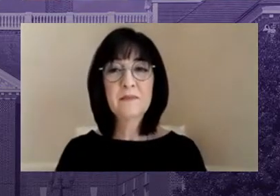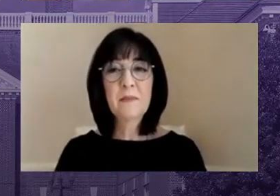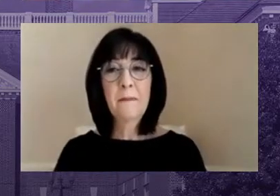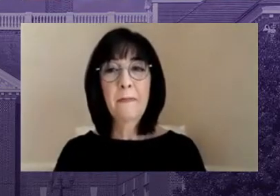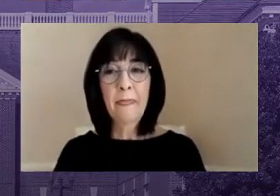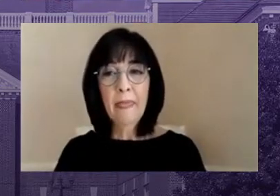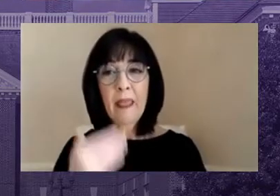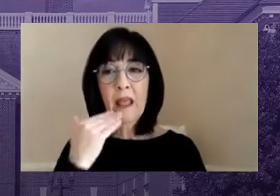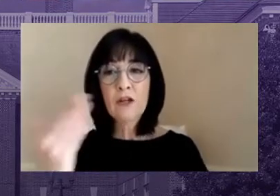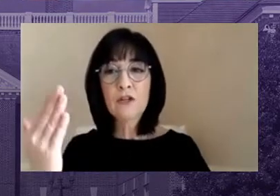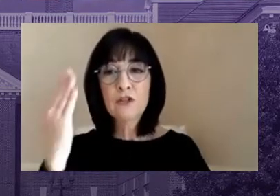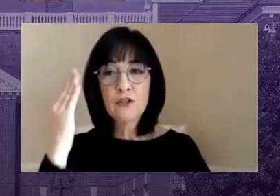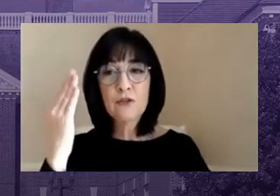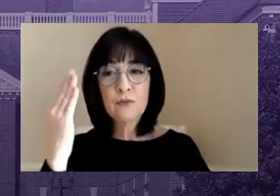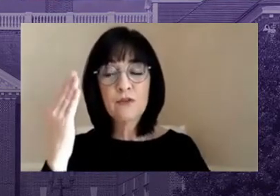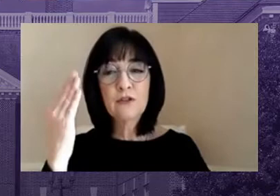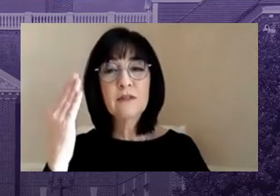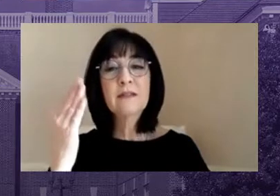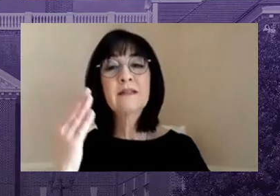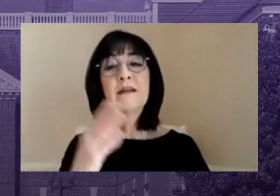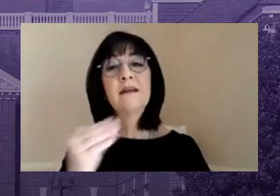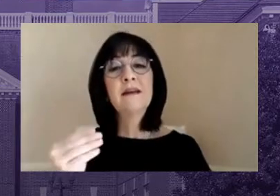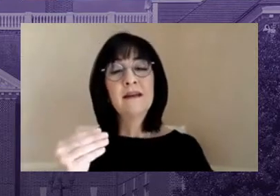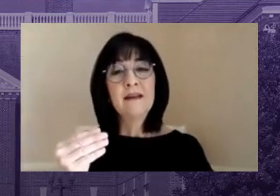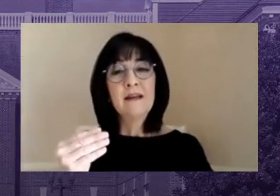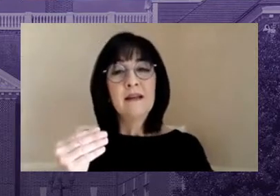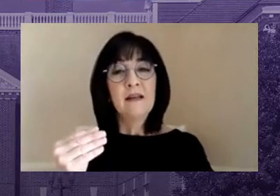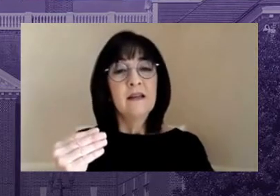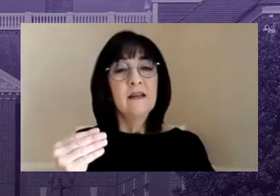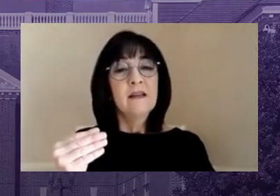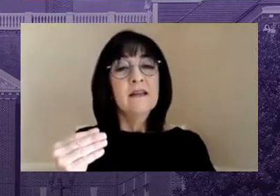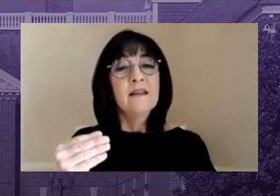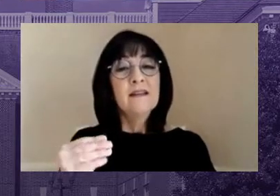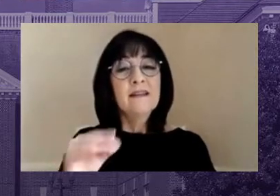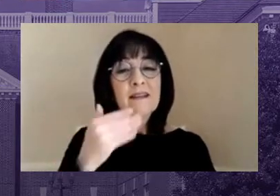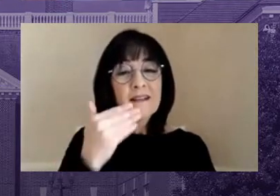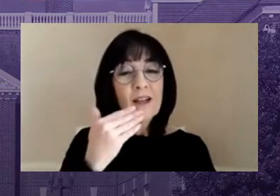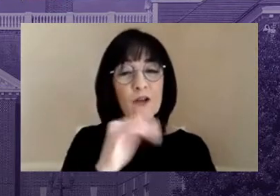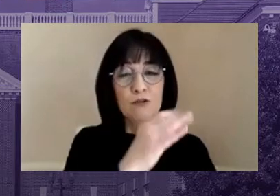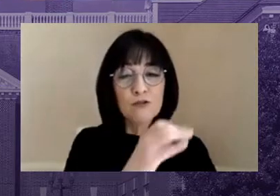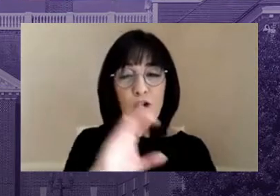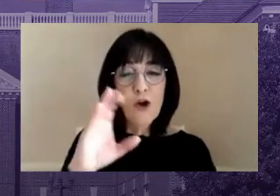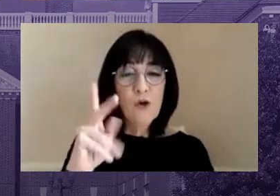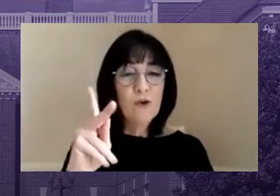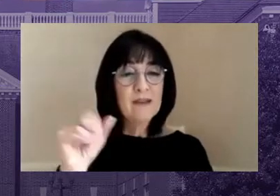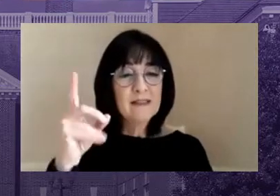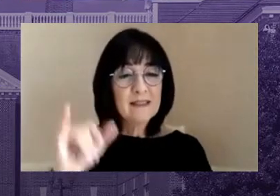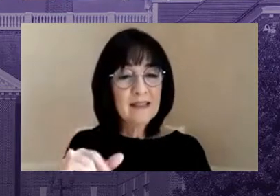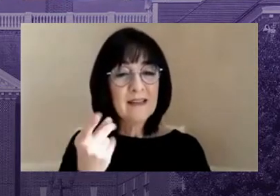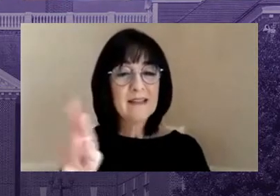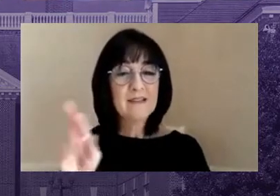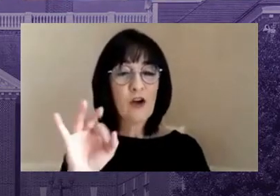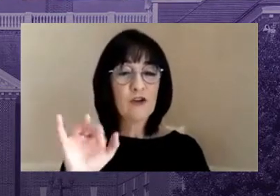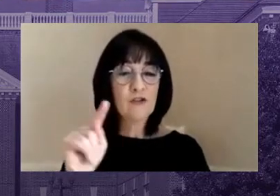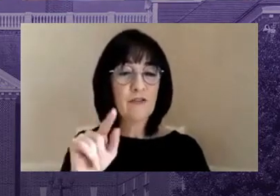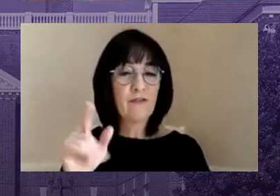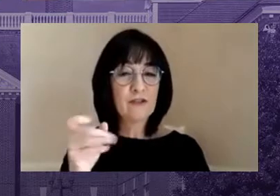Governor Carney, Secretary Bunting, General Berry, Joe, Kady and Dr. Fitzgerald. It's an honor to be here